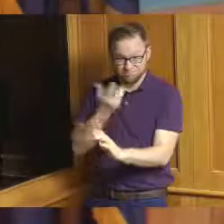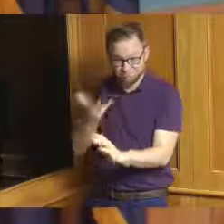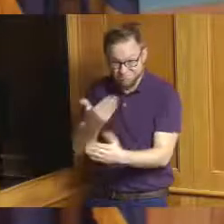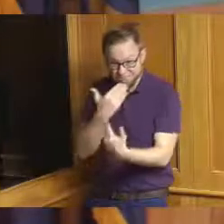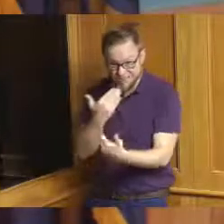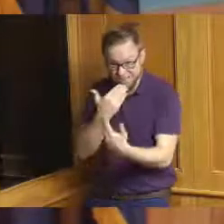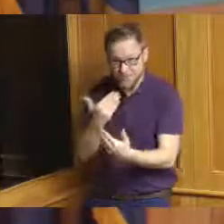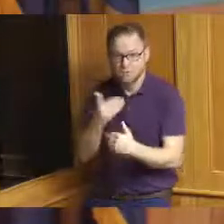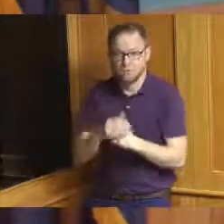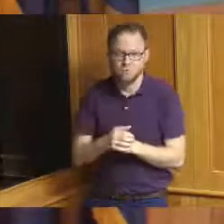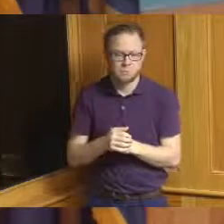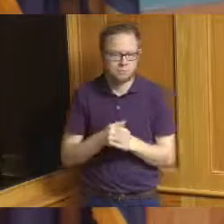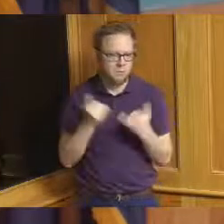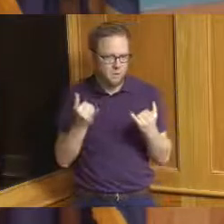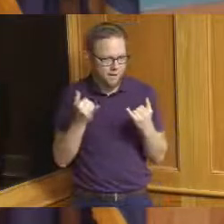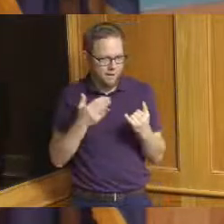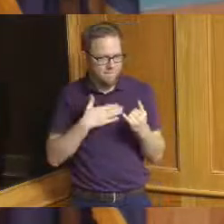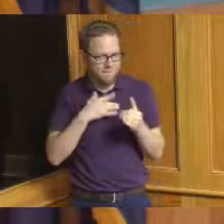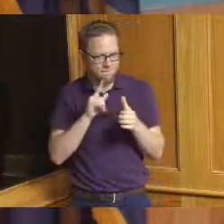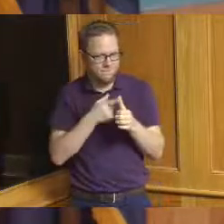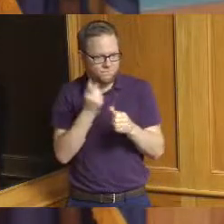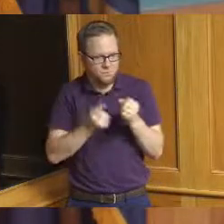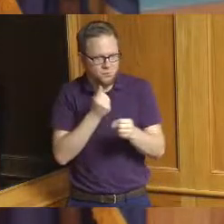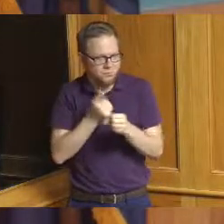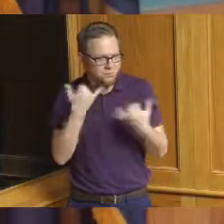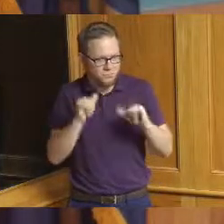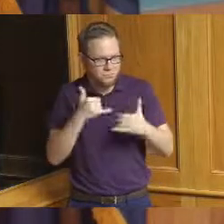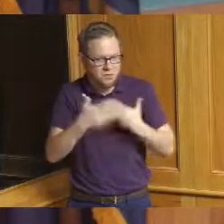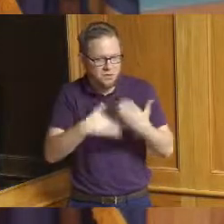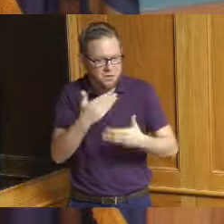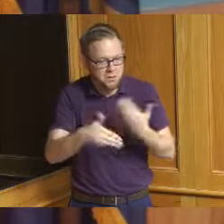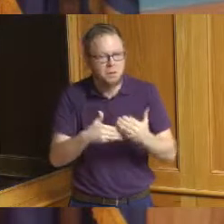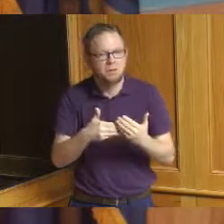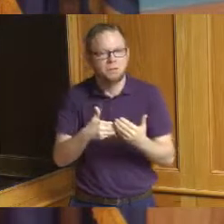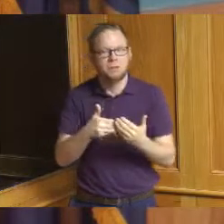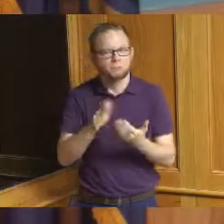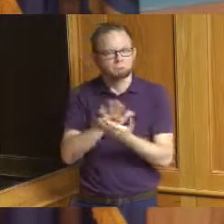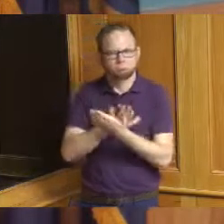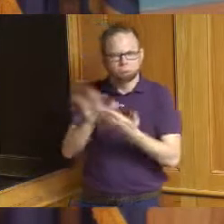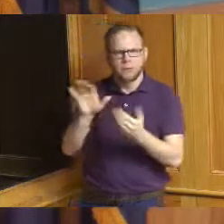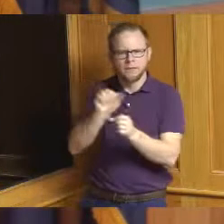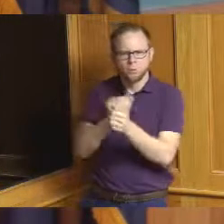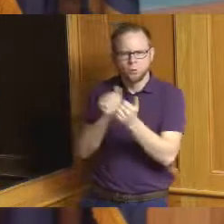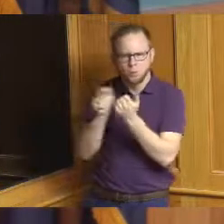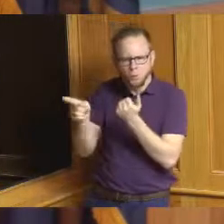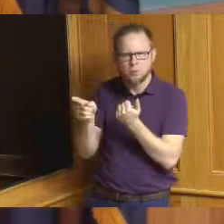going into my first year now been great to to work with i appreciate the coordination